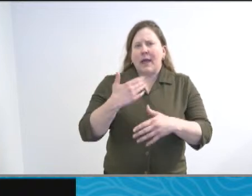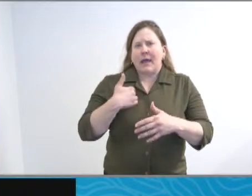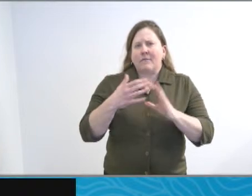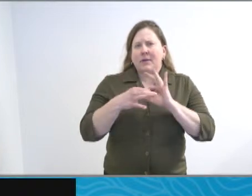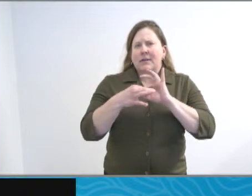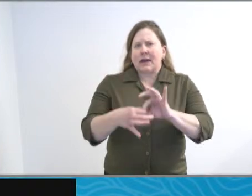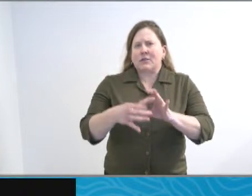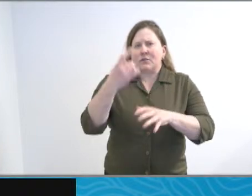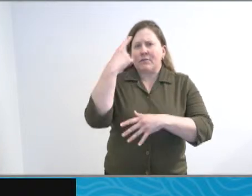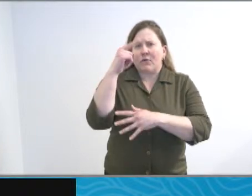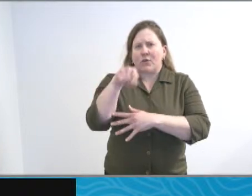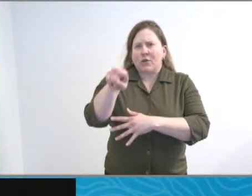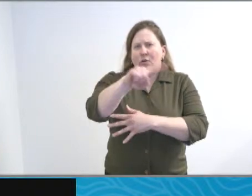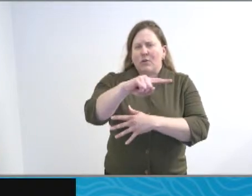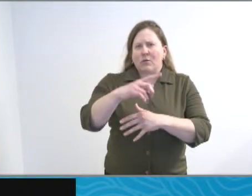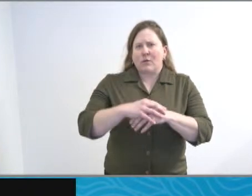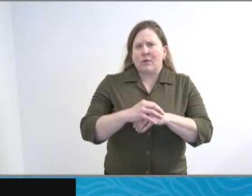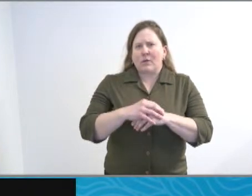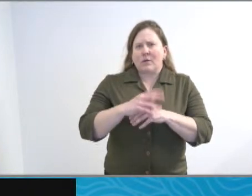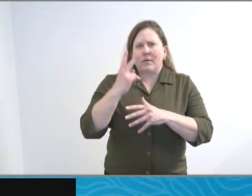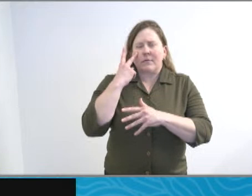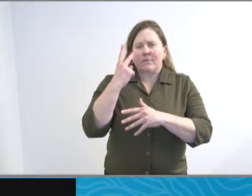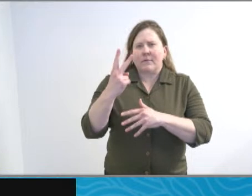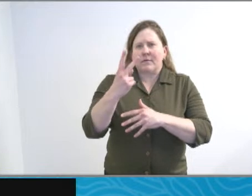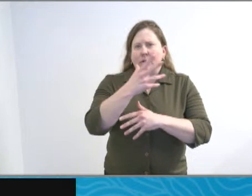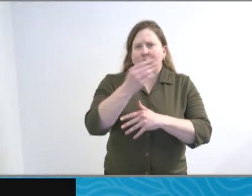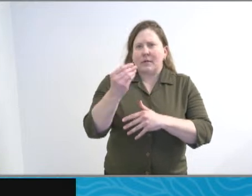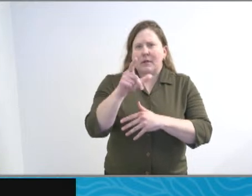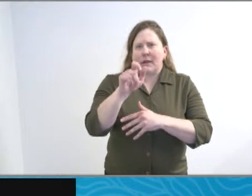for you for our vision and our LCAP priorities.